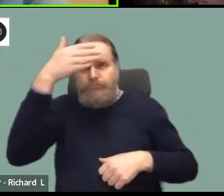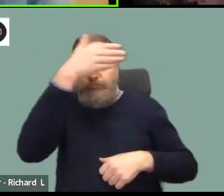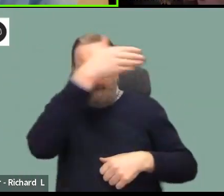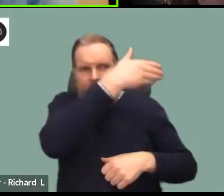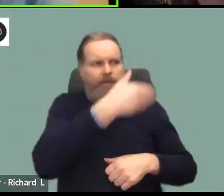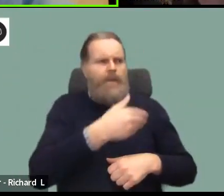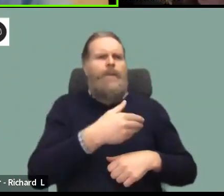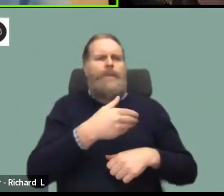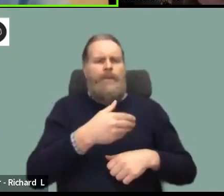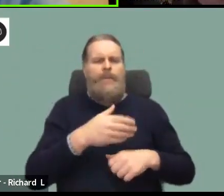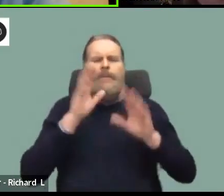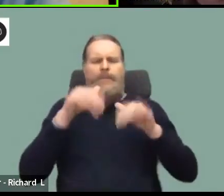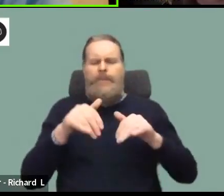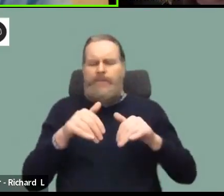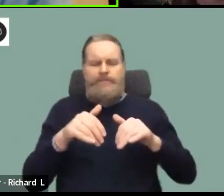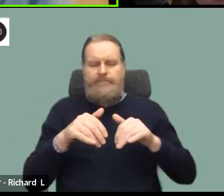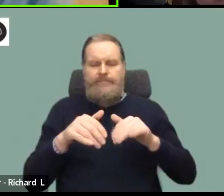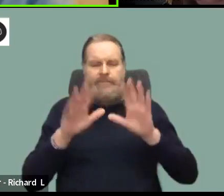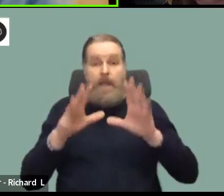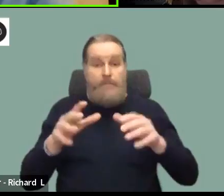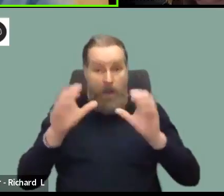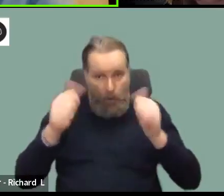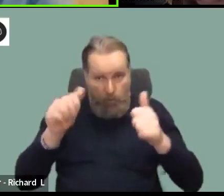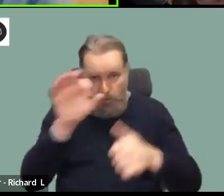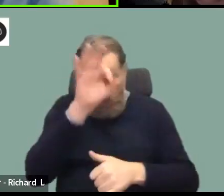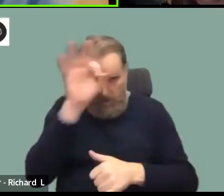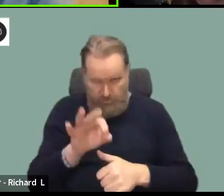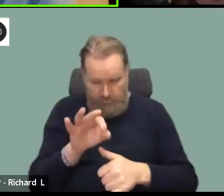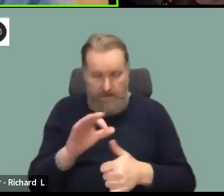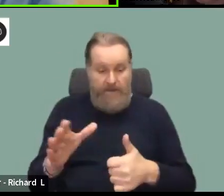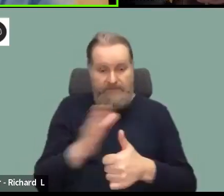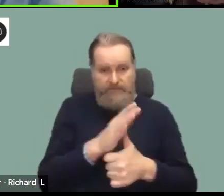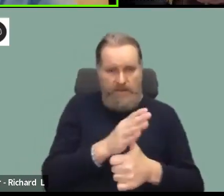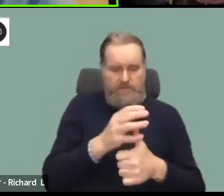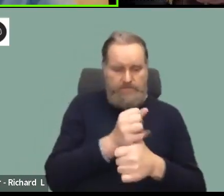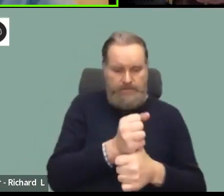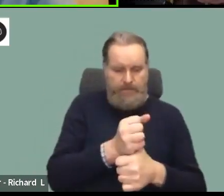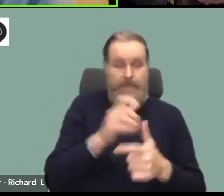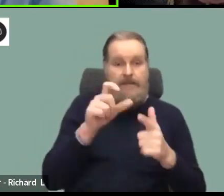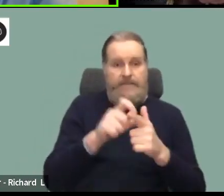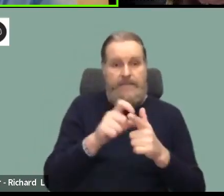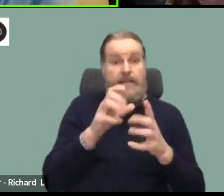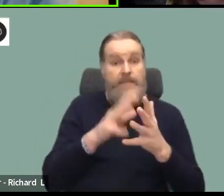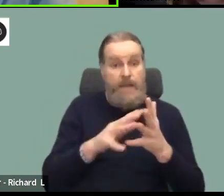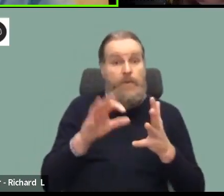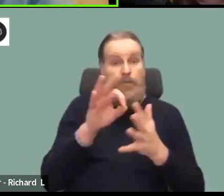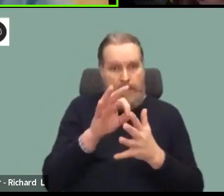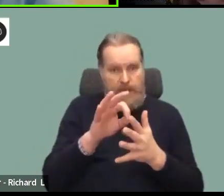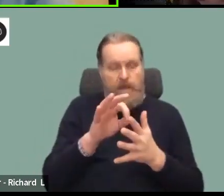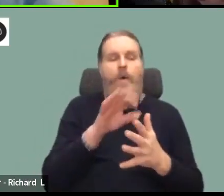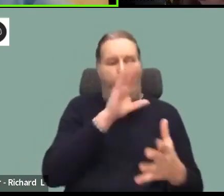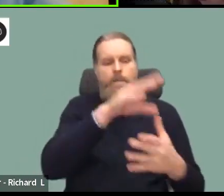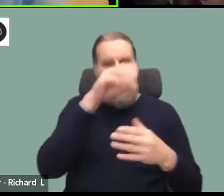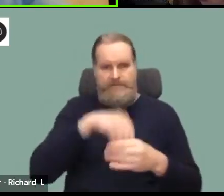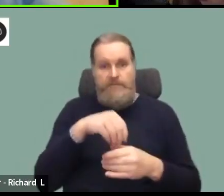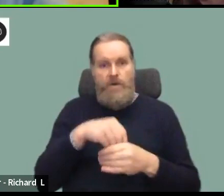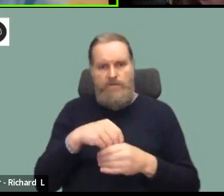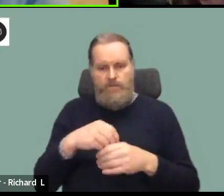appearance, because the screen. they're all great questions. and so So first of all on the DWP. , the dWP will , the dWP will be involved in